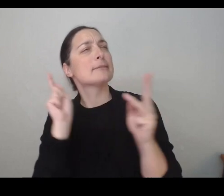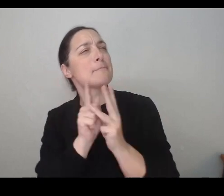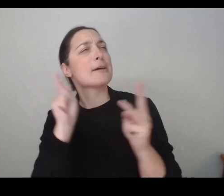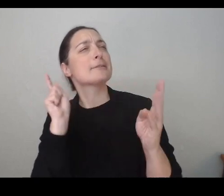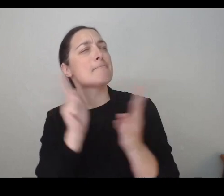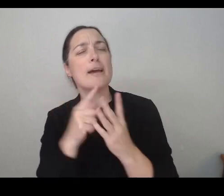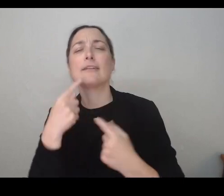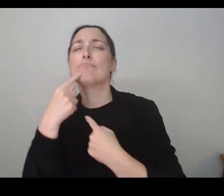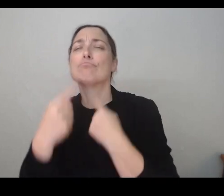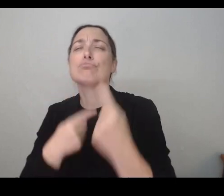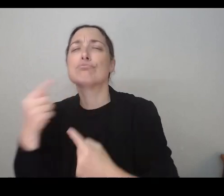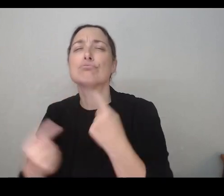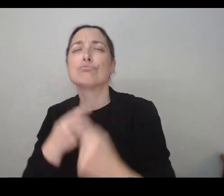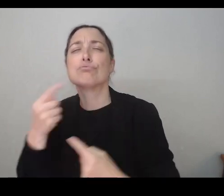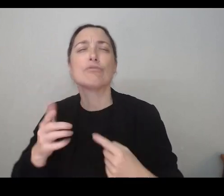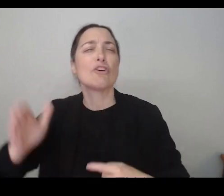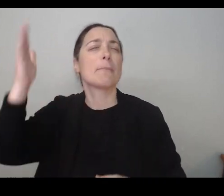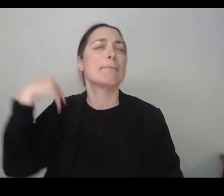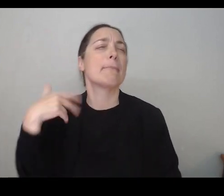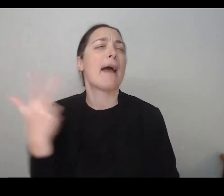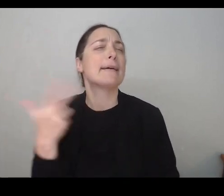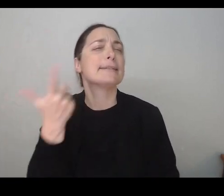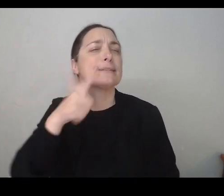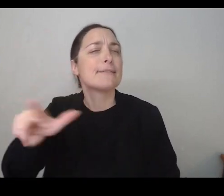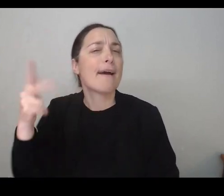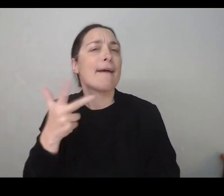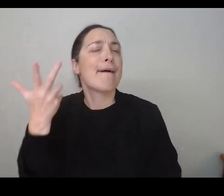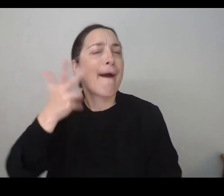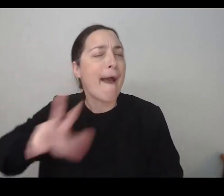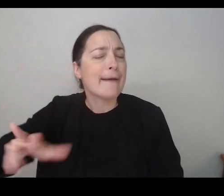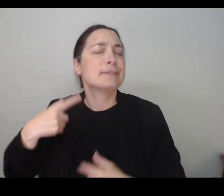And as I said, he doesn't give room enough